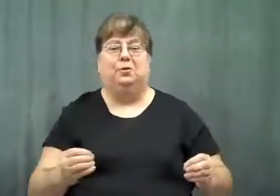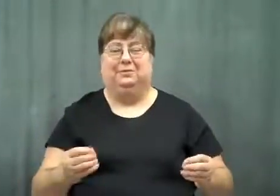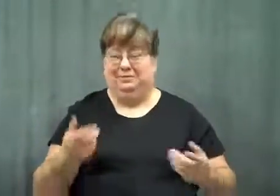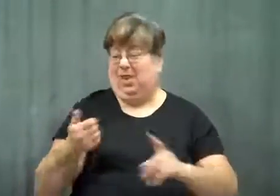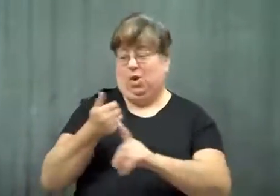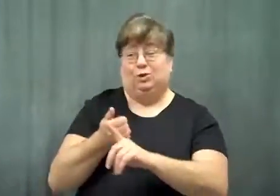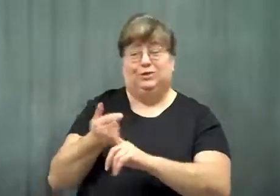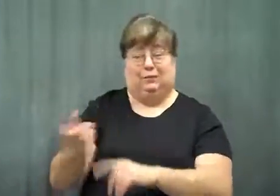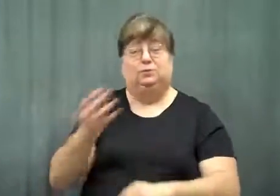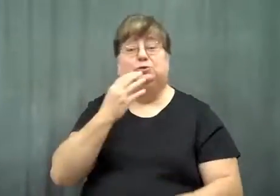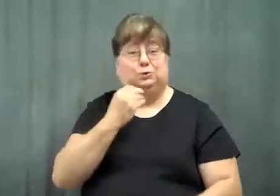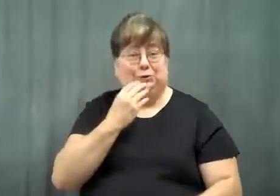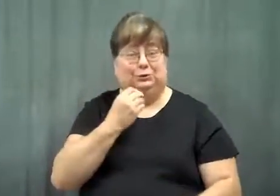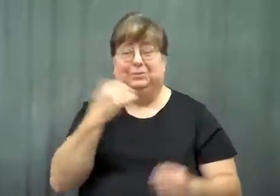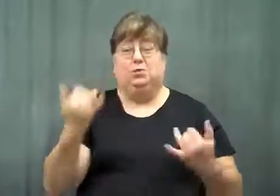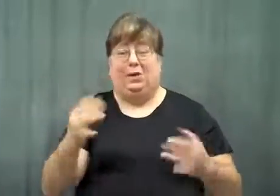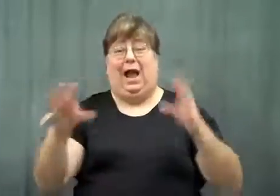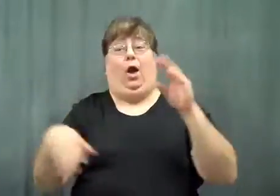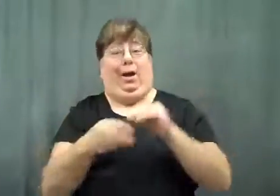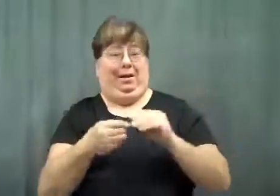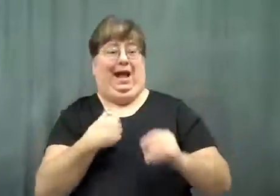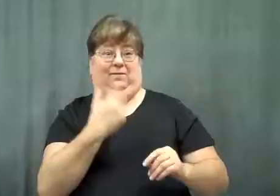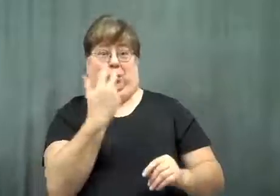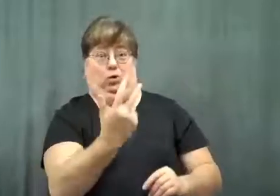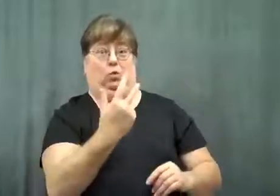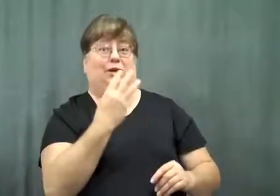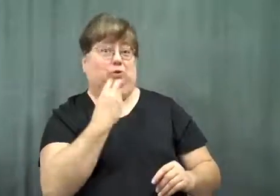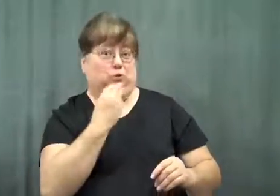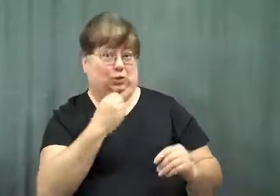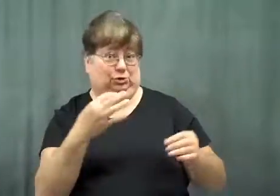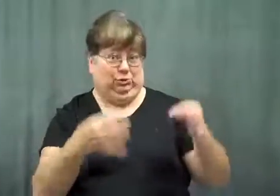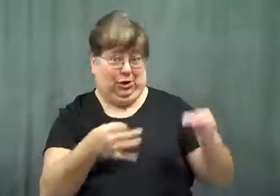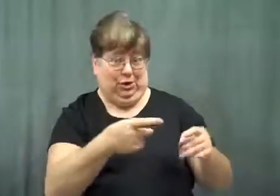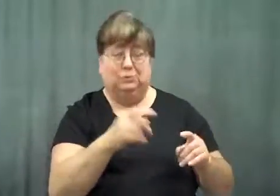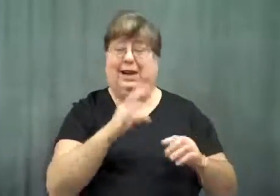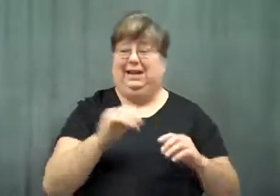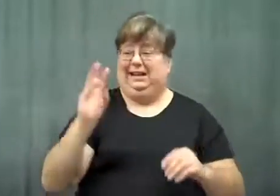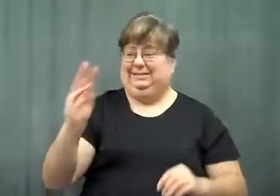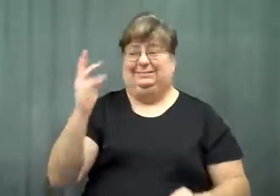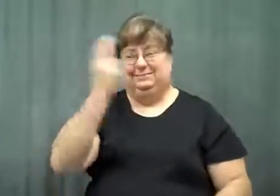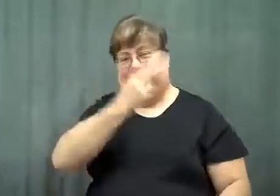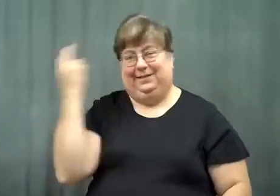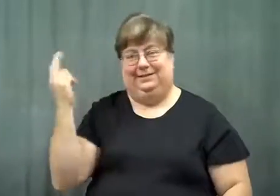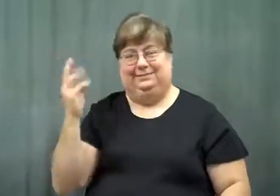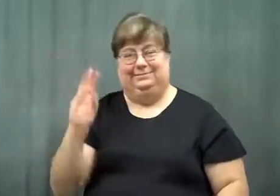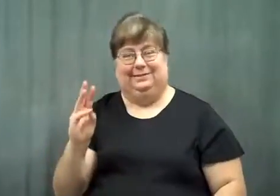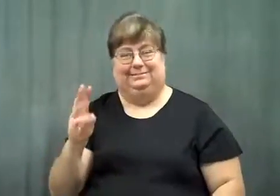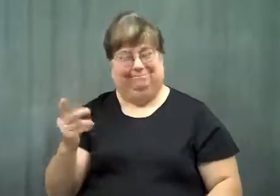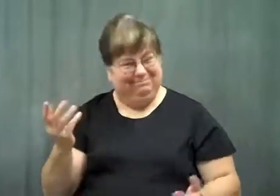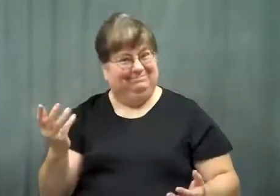Kagan is Jewish, bringing the total to three. The other six are Catholic. That part has changed.